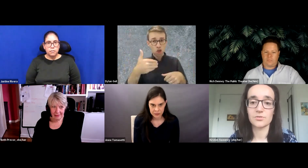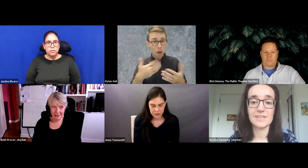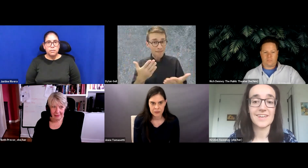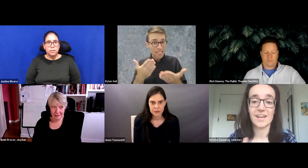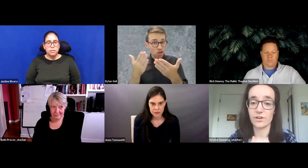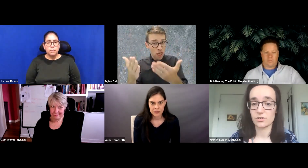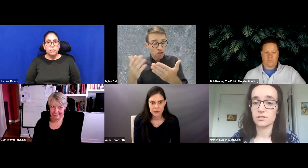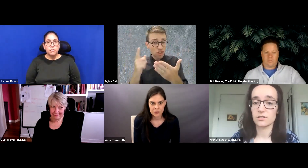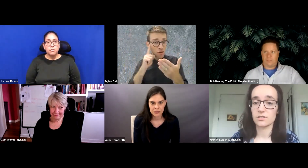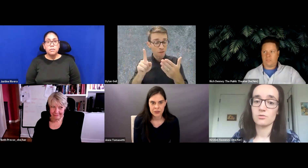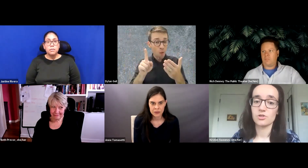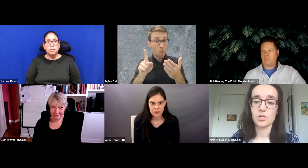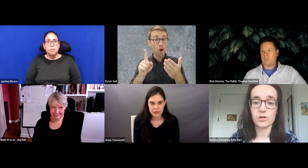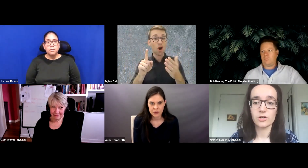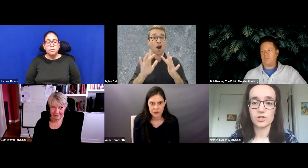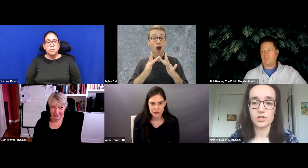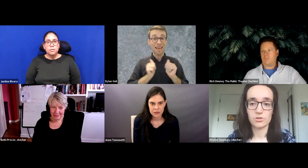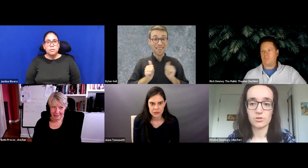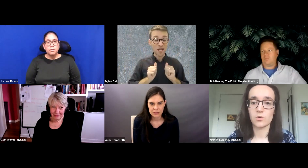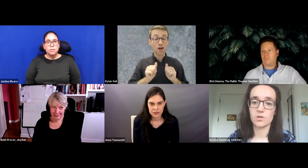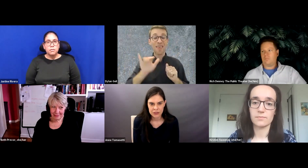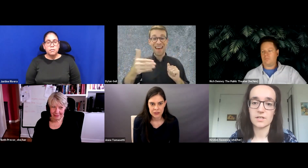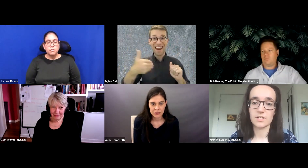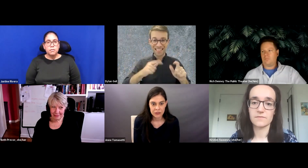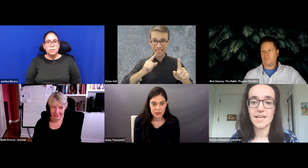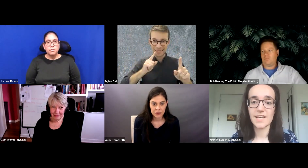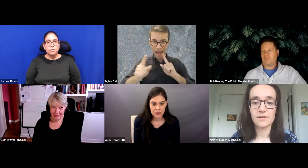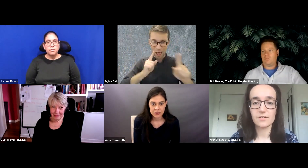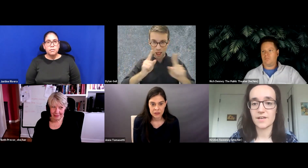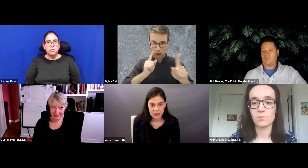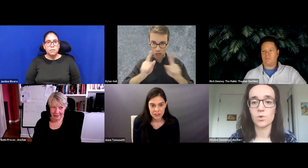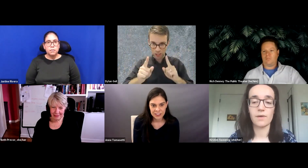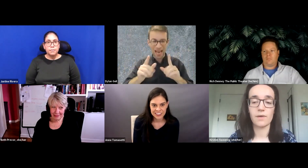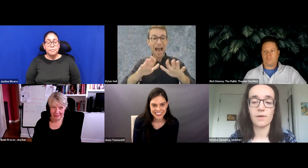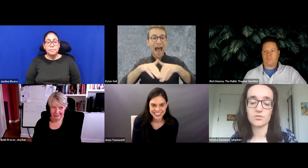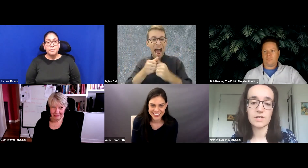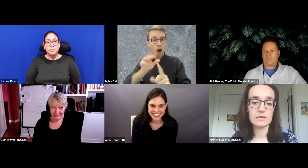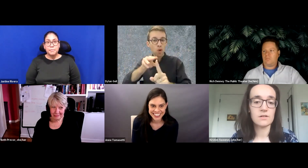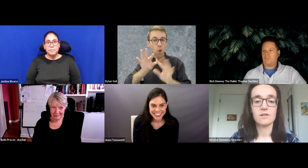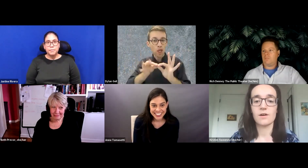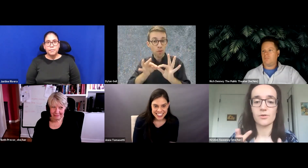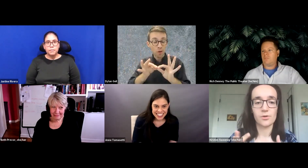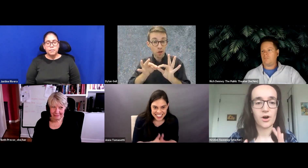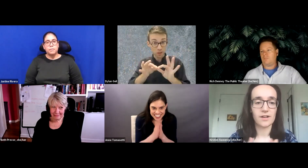between characters? Would you encourage interpreters to record themselves together to fit in one box on screen? Other